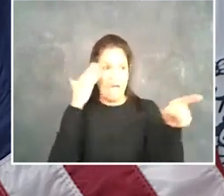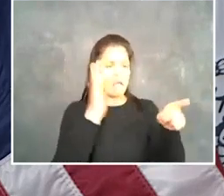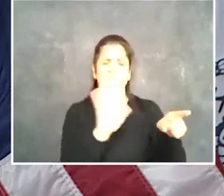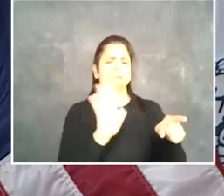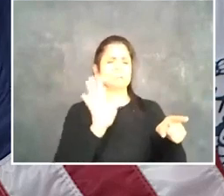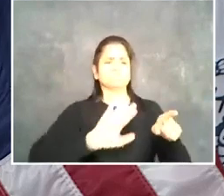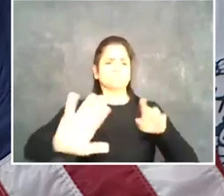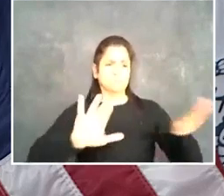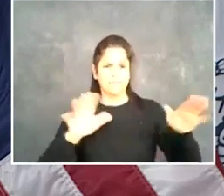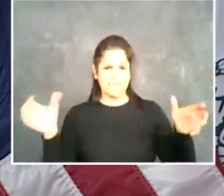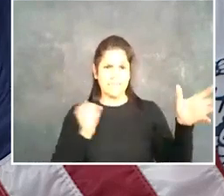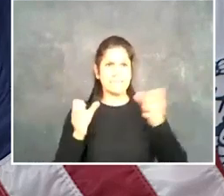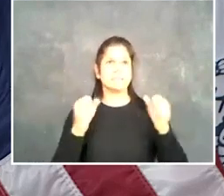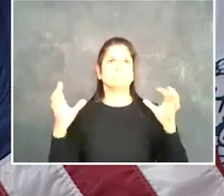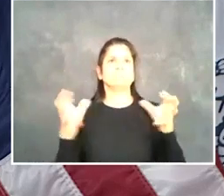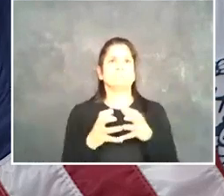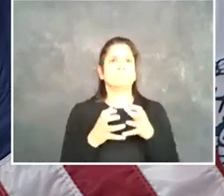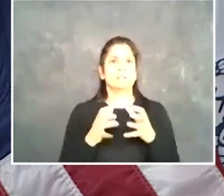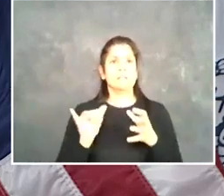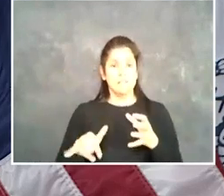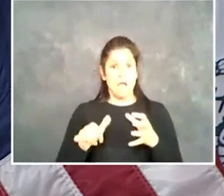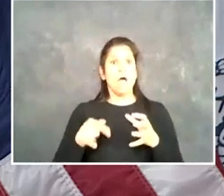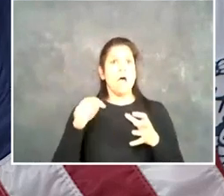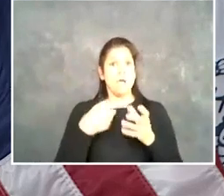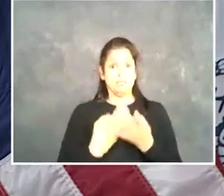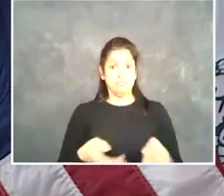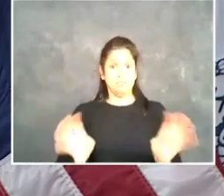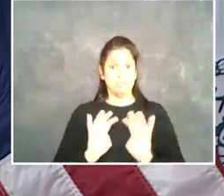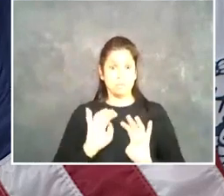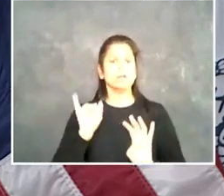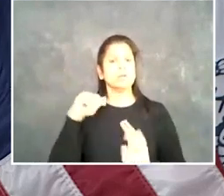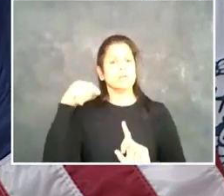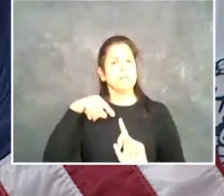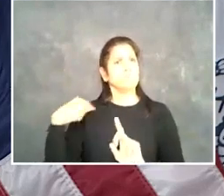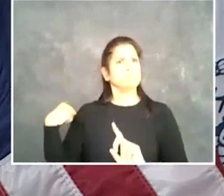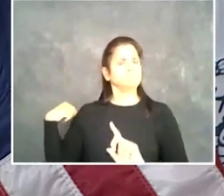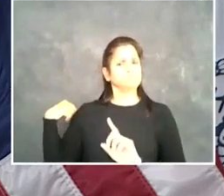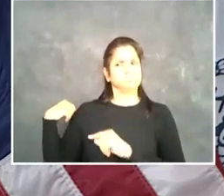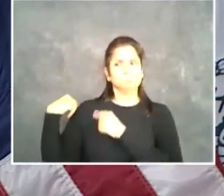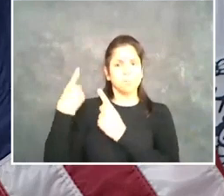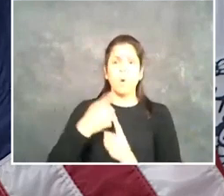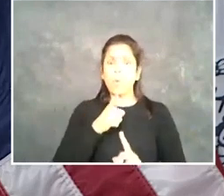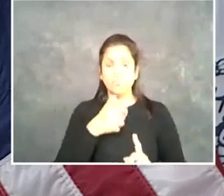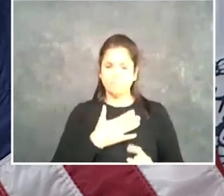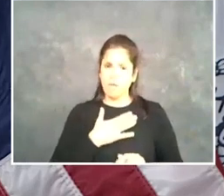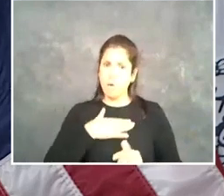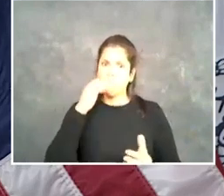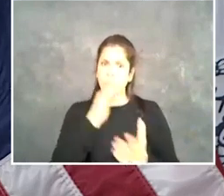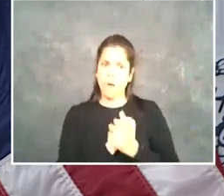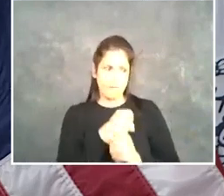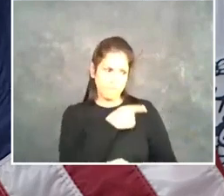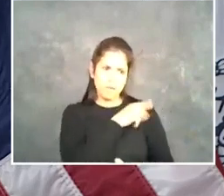MY CLOSEST ADVISER AND MY PARTNER IN EVERYTHING I DO. SO WHO BETTER TO COCHAIR AN